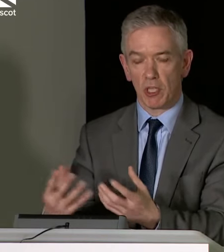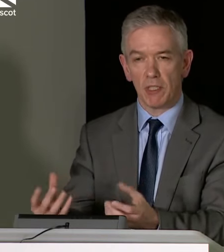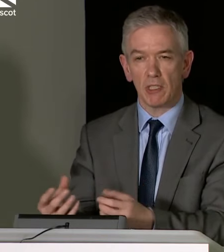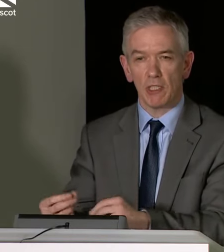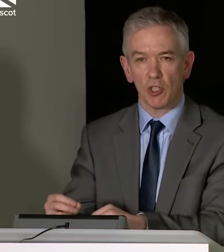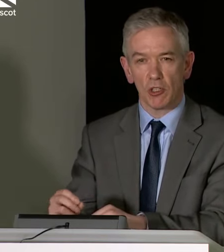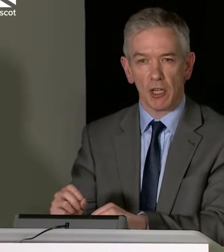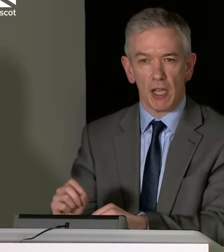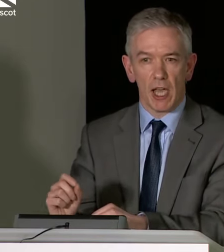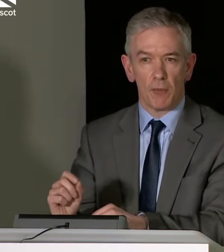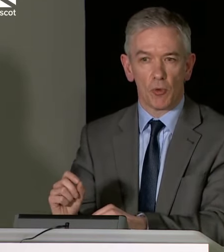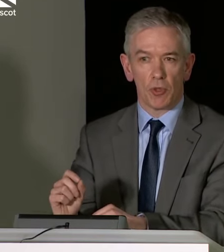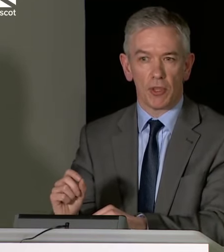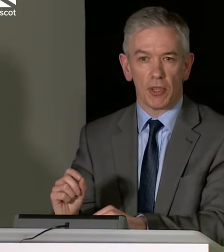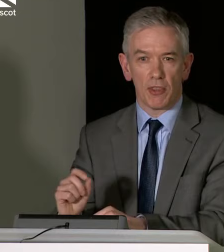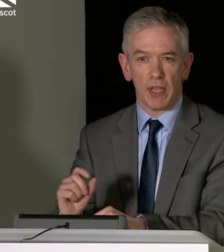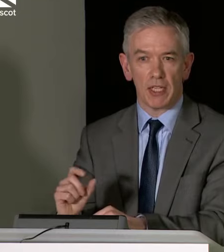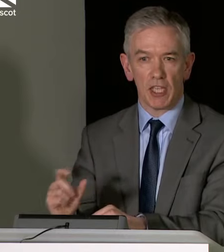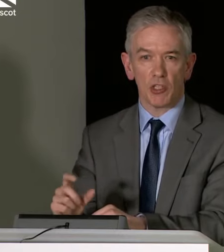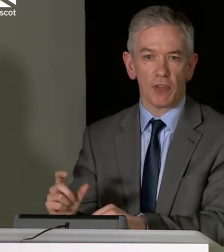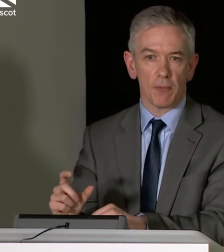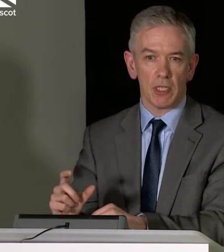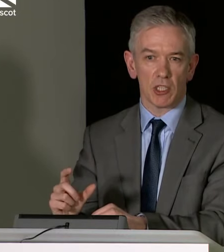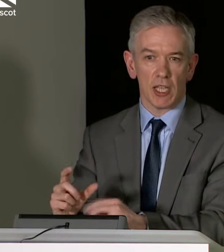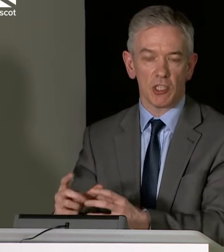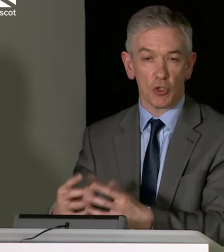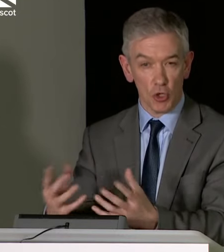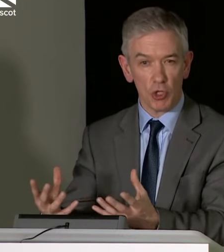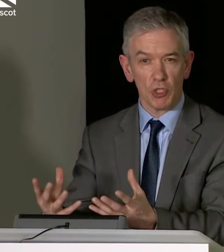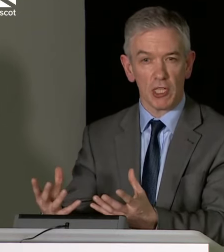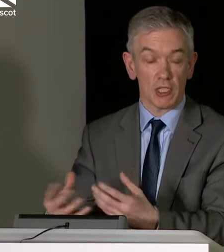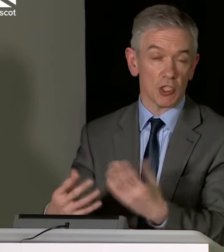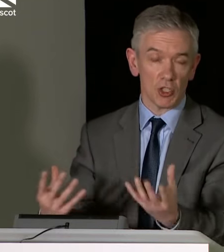to one each other, the very nature of that means that institutional settings such as